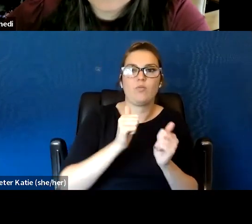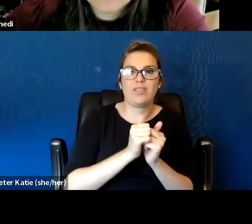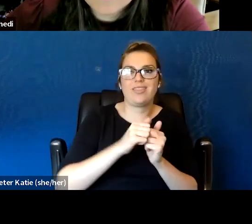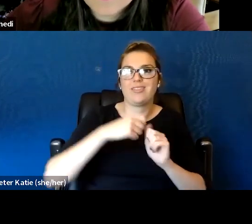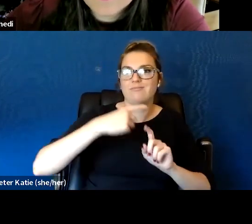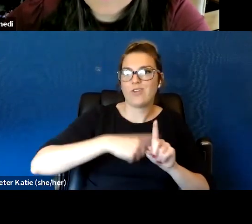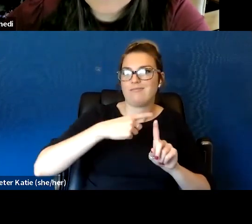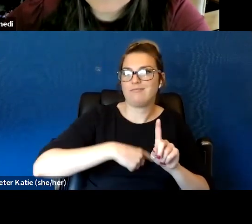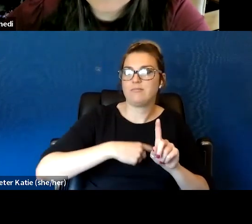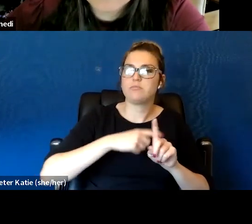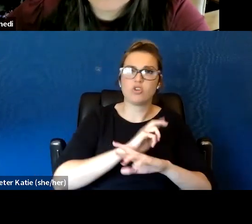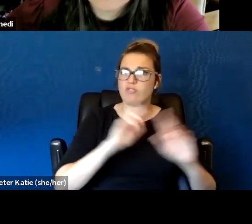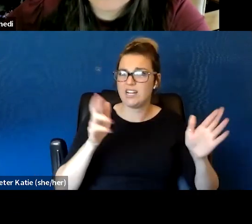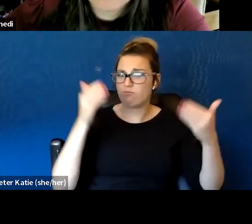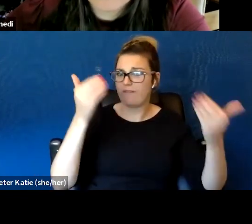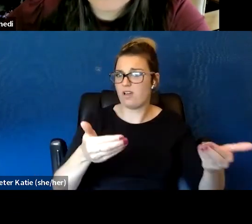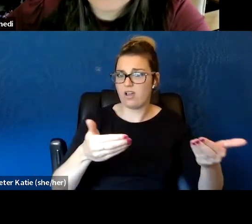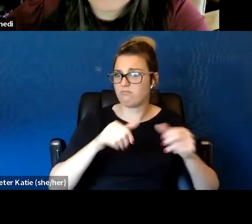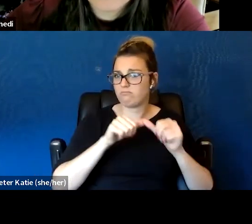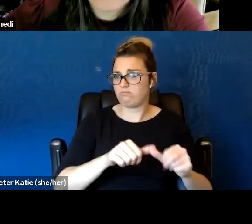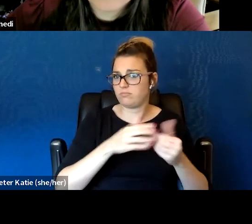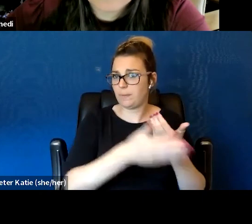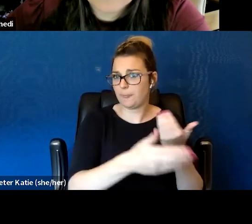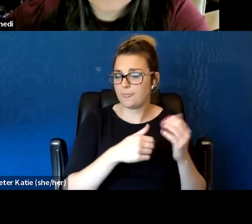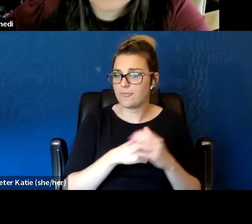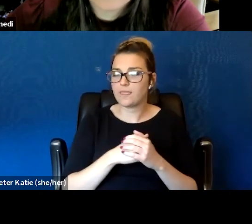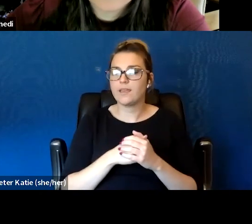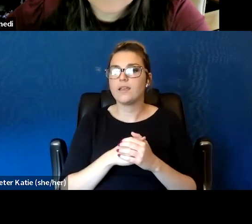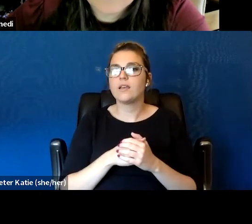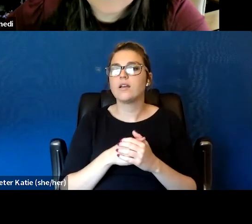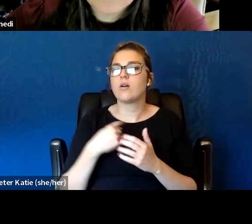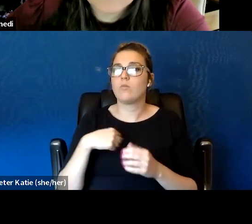So we prioritized that. We are able to move upwards of 50 households